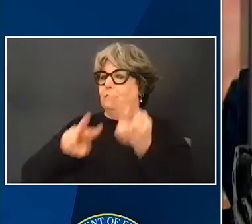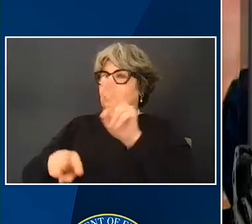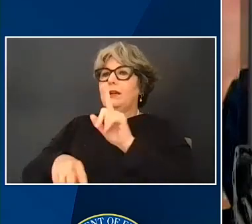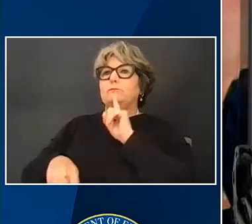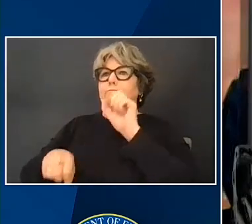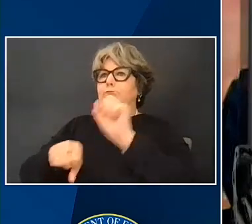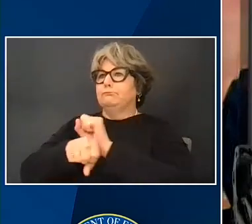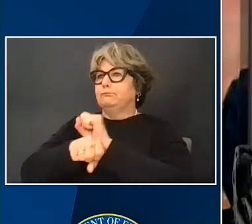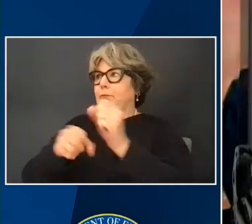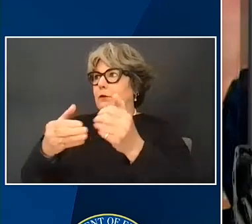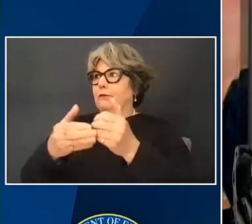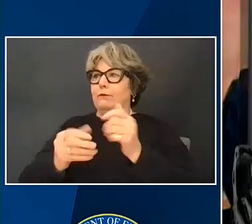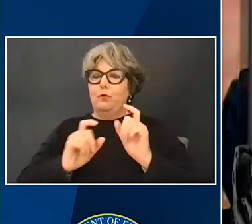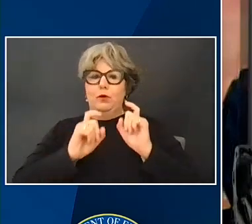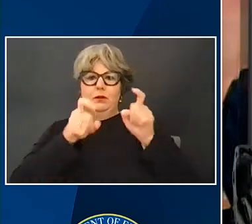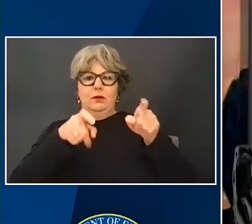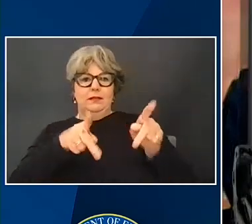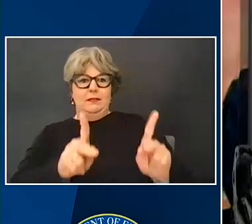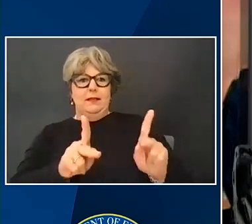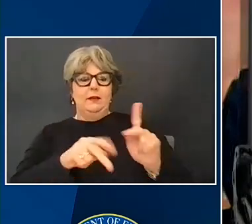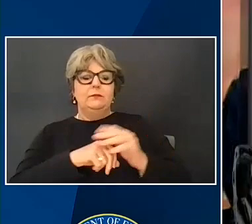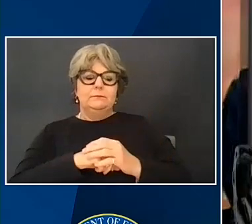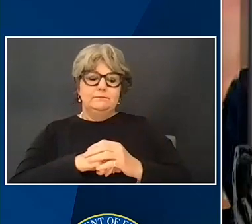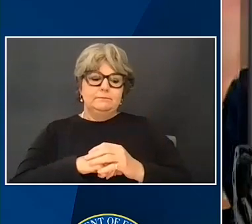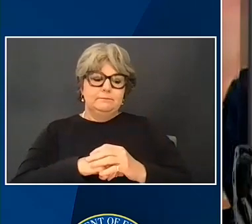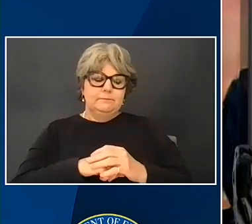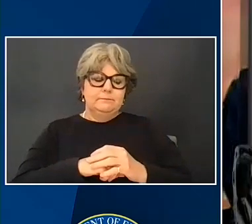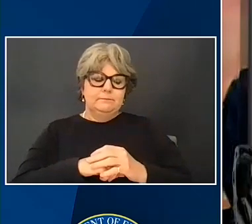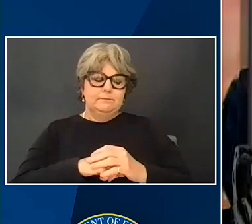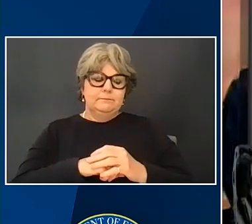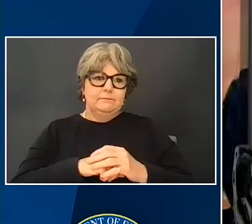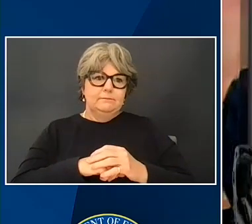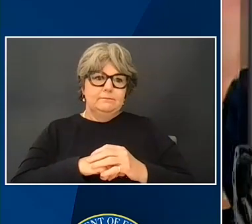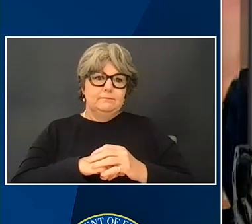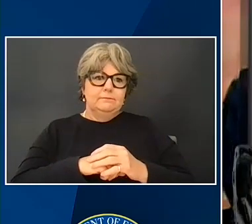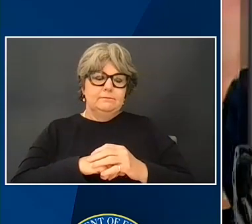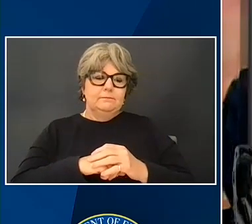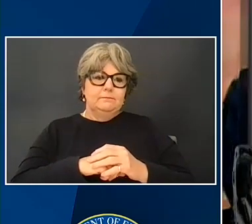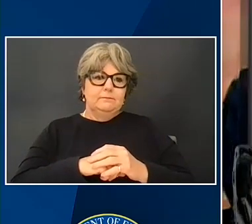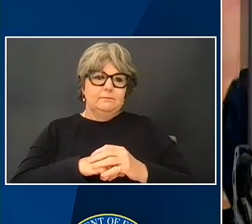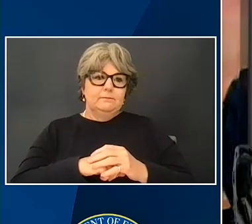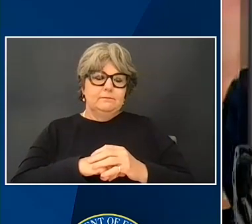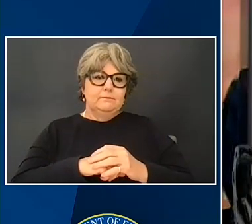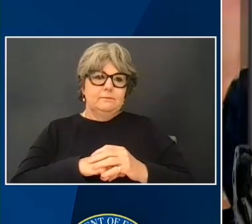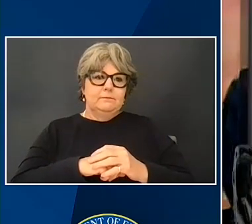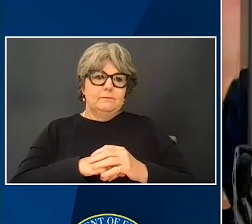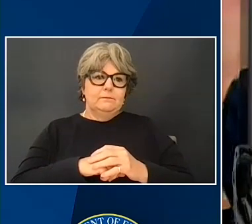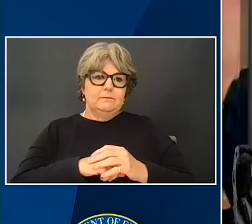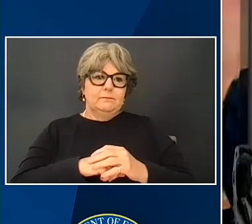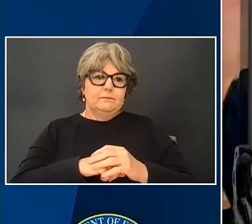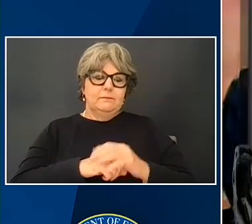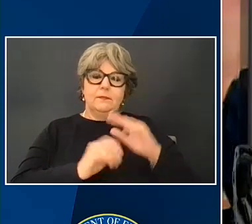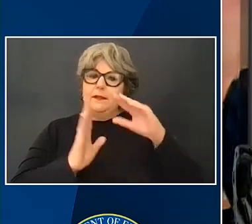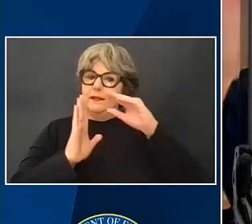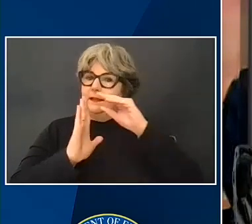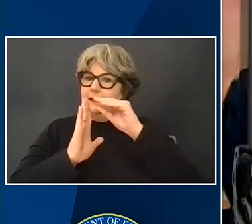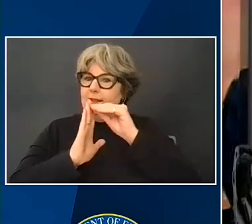they grant them. And the question about whether the student program- whether the